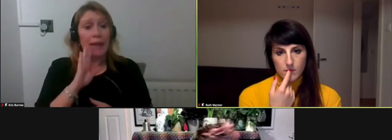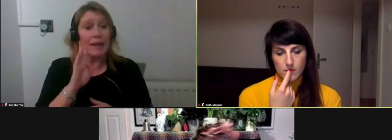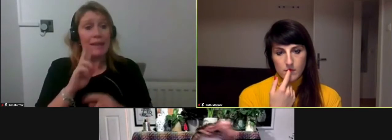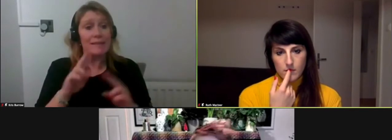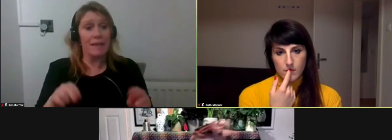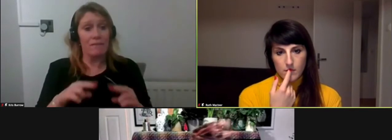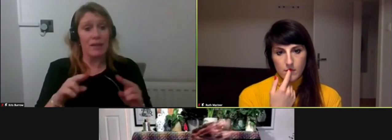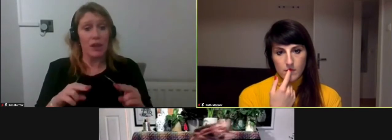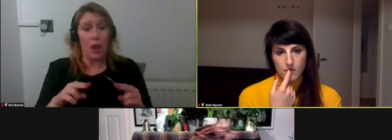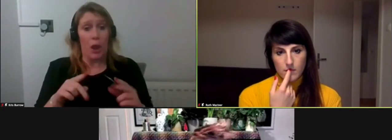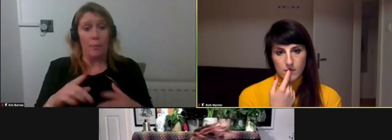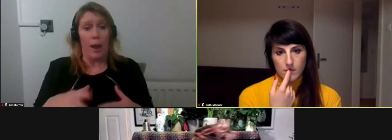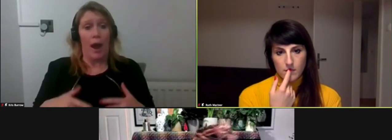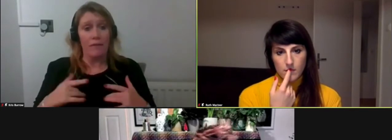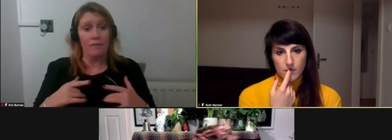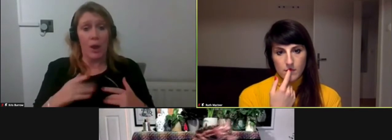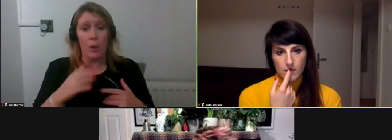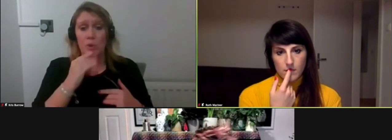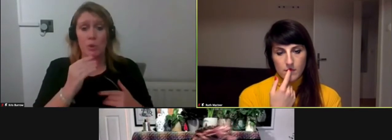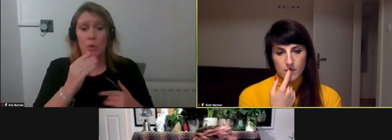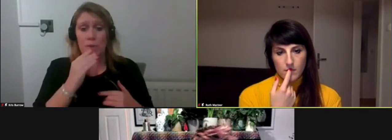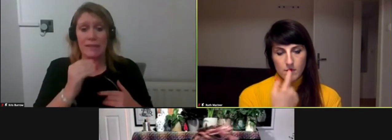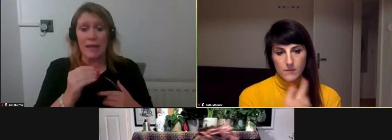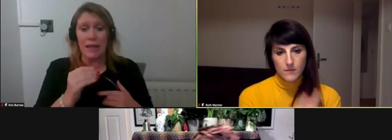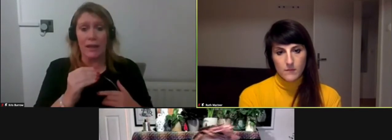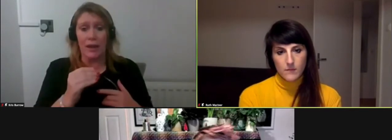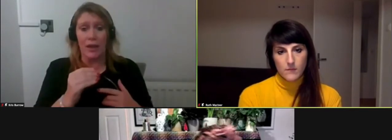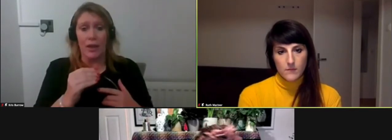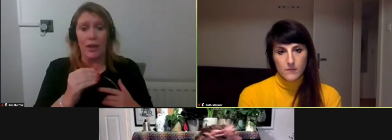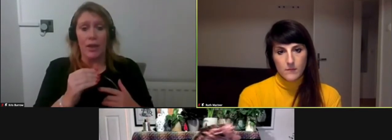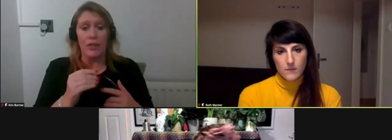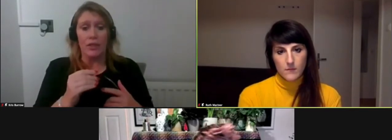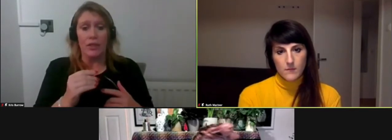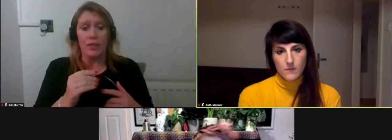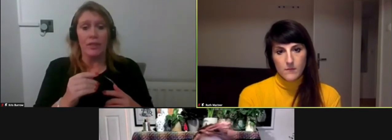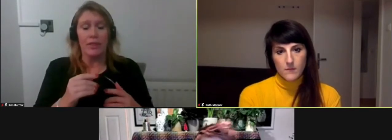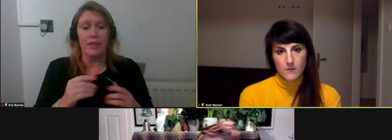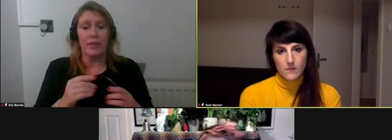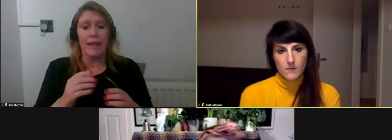using the accordion as the instrument or background accompaniment to Bethan's